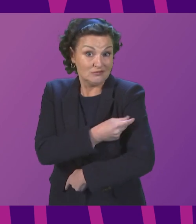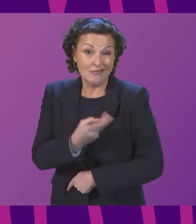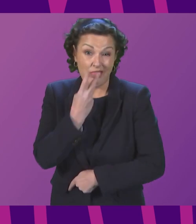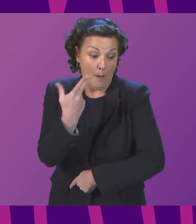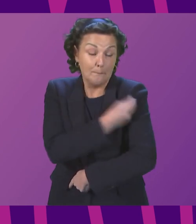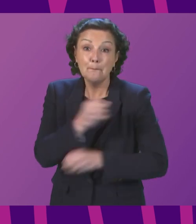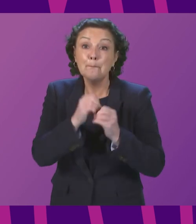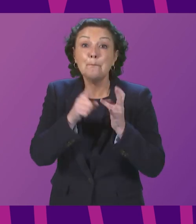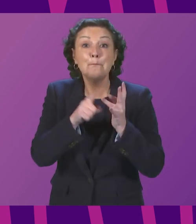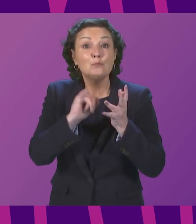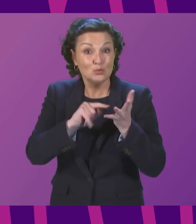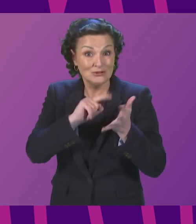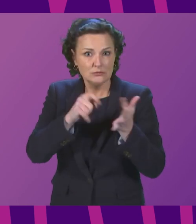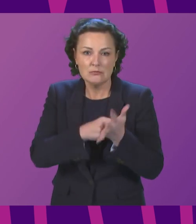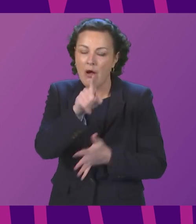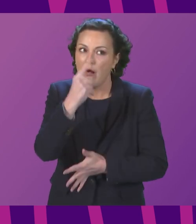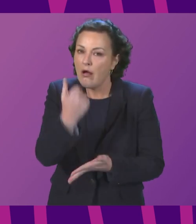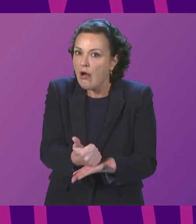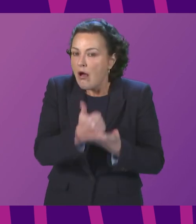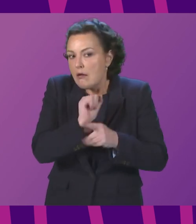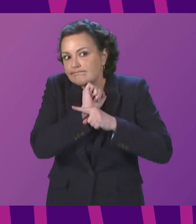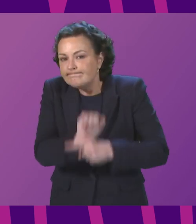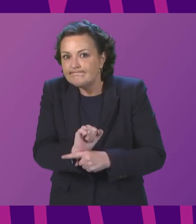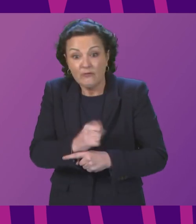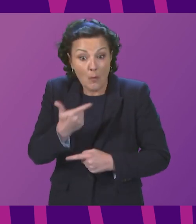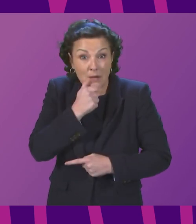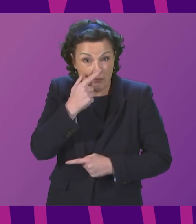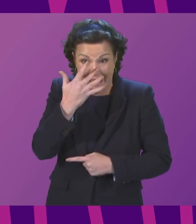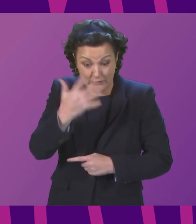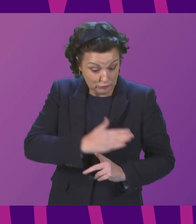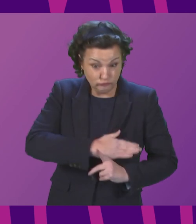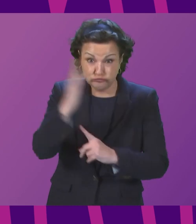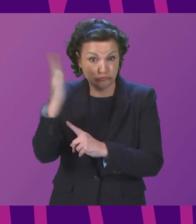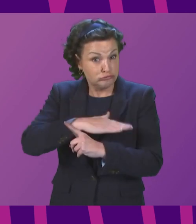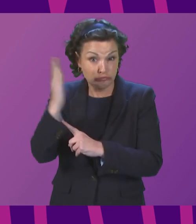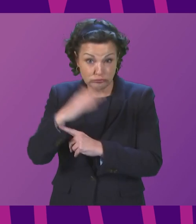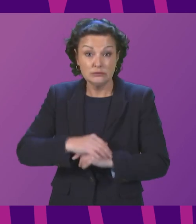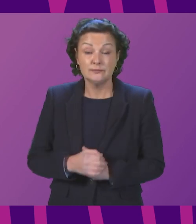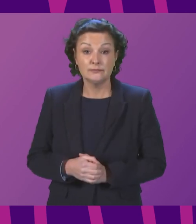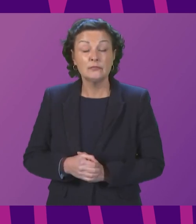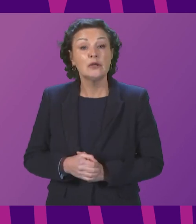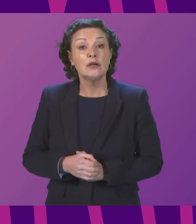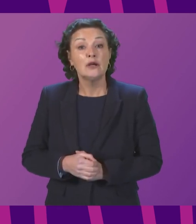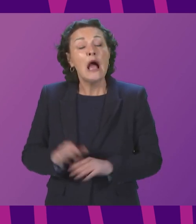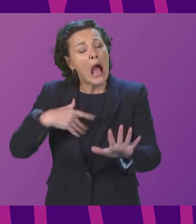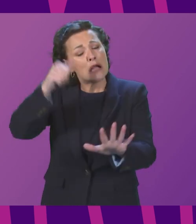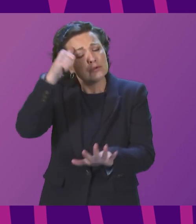for people of all ages. However, notwithstanding the success of the booster programme and the